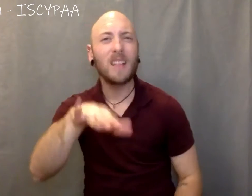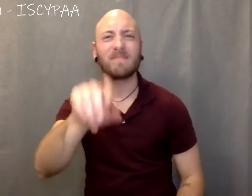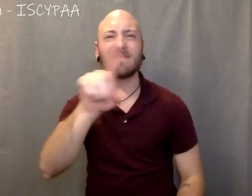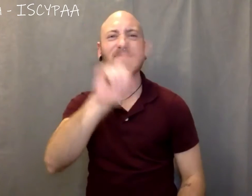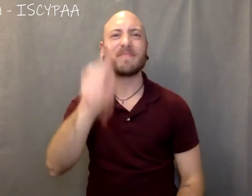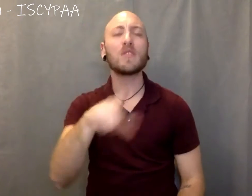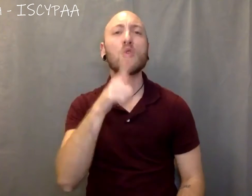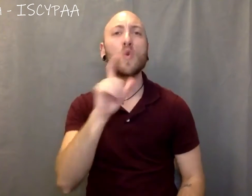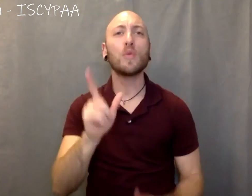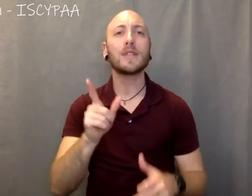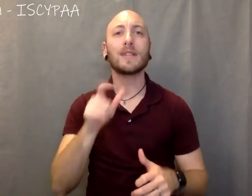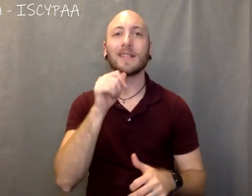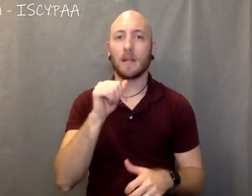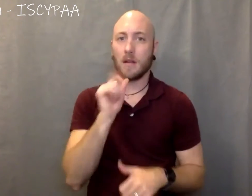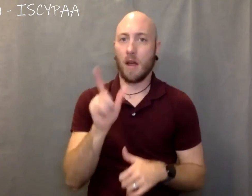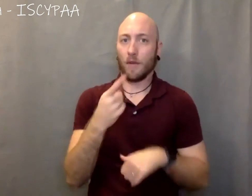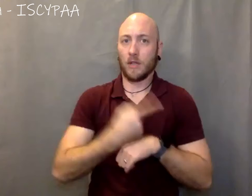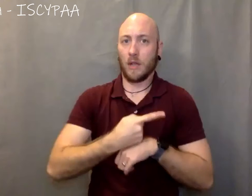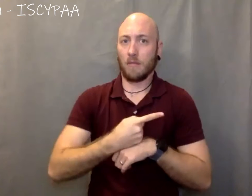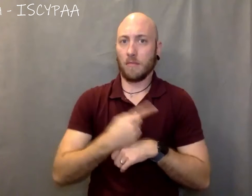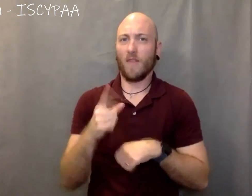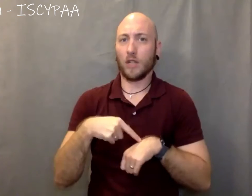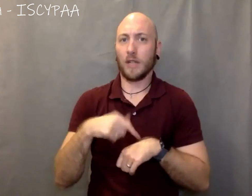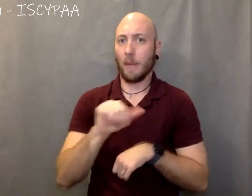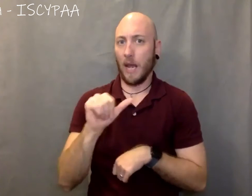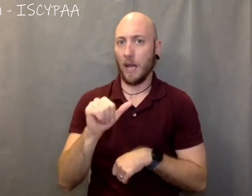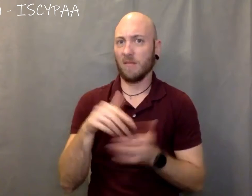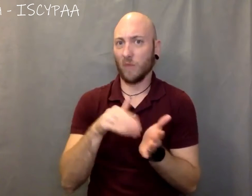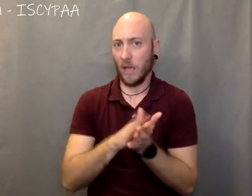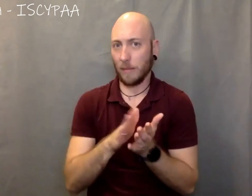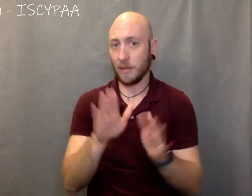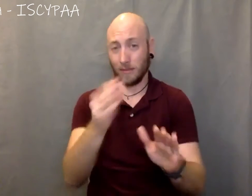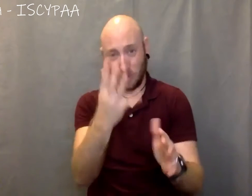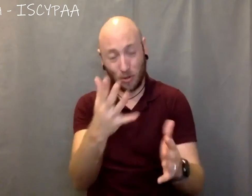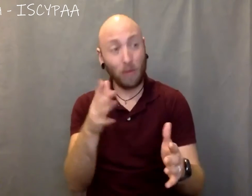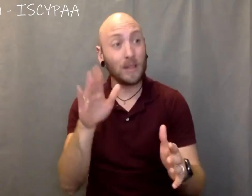you've relapsed a bunch of times, because my stories for you because I was in and out